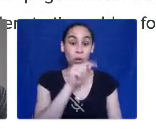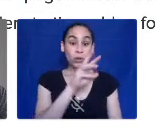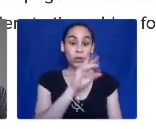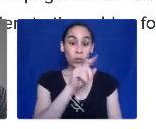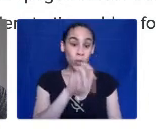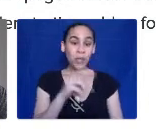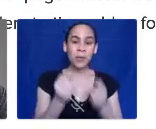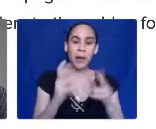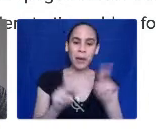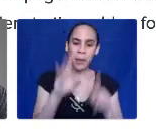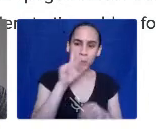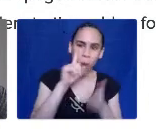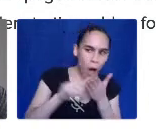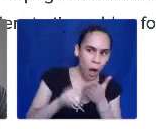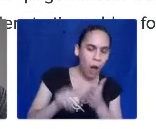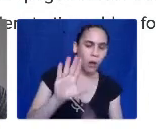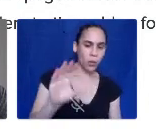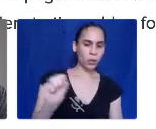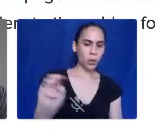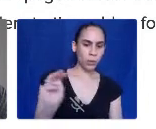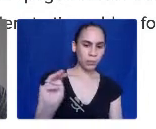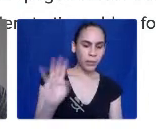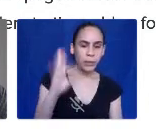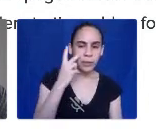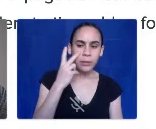how they get they get to know what kind of thinker you are are you someone that's caring